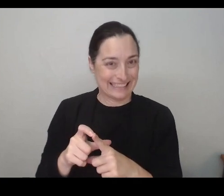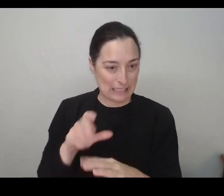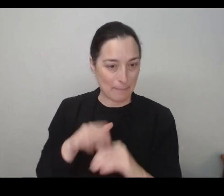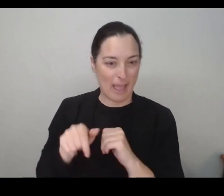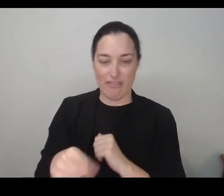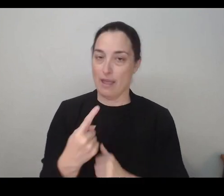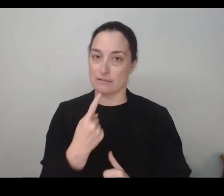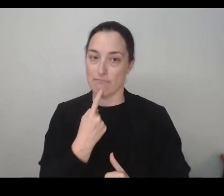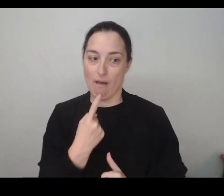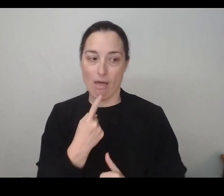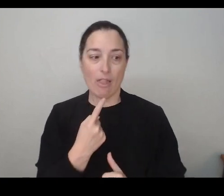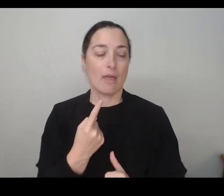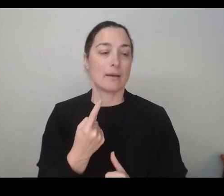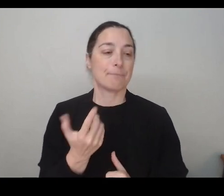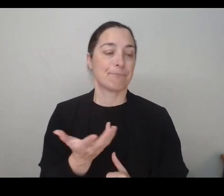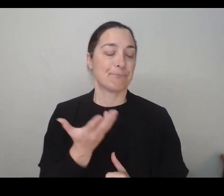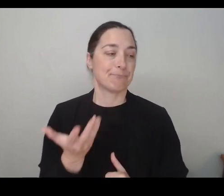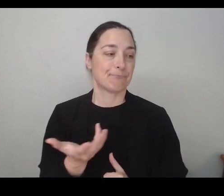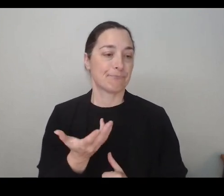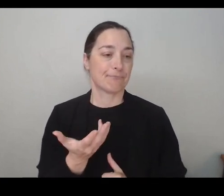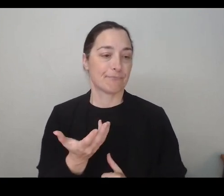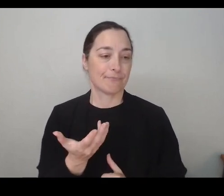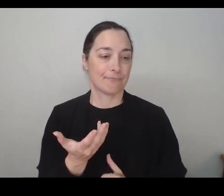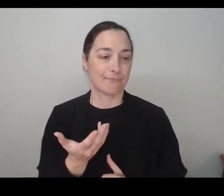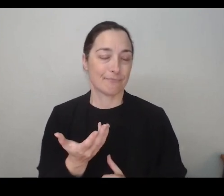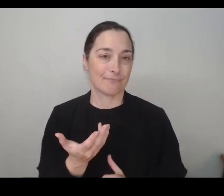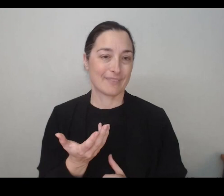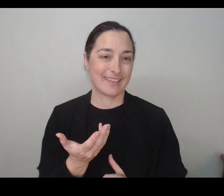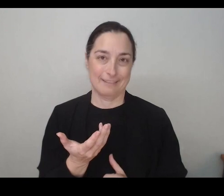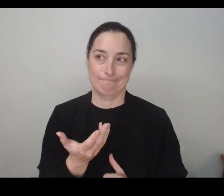I don't know, don't care anymore, so they don't make any compromises.